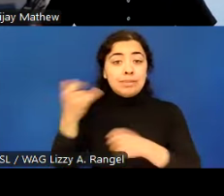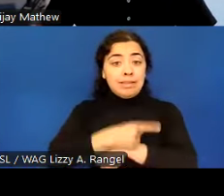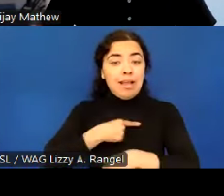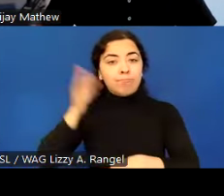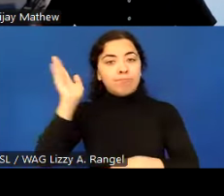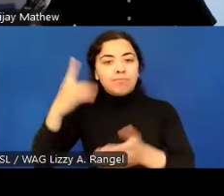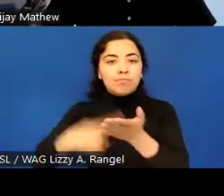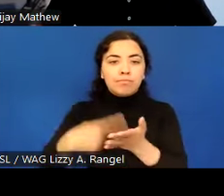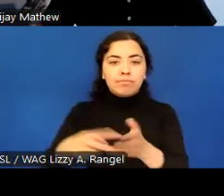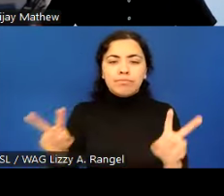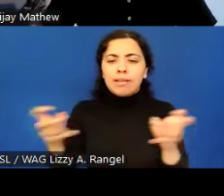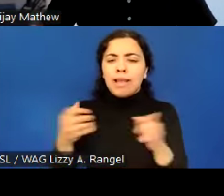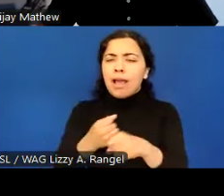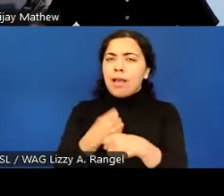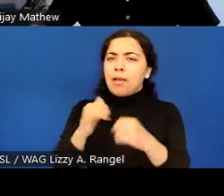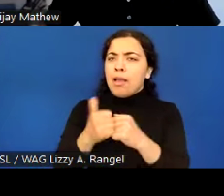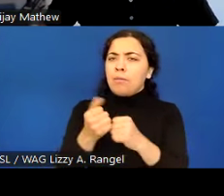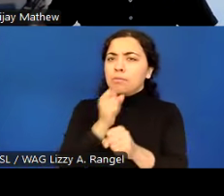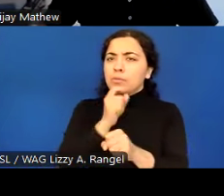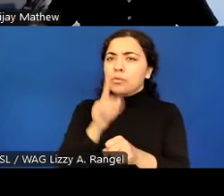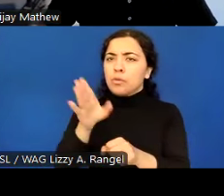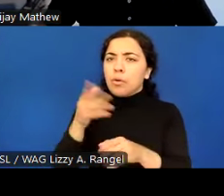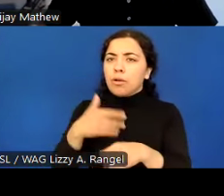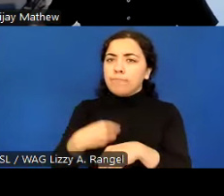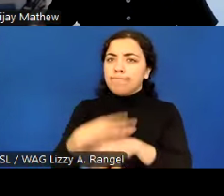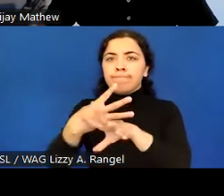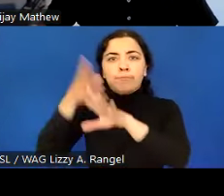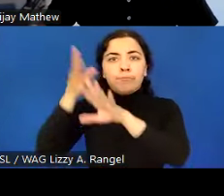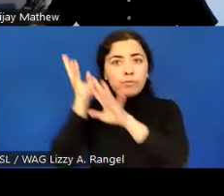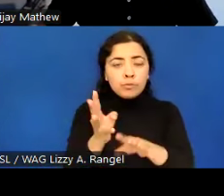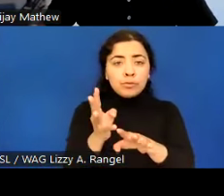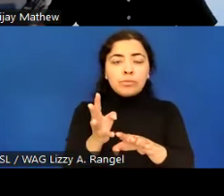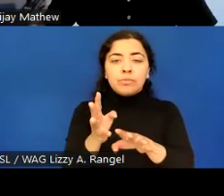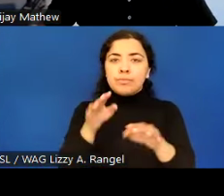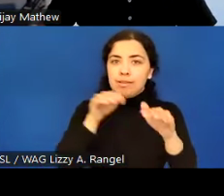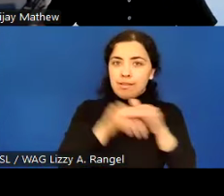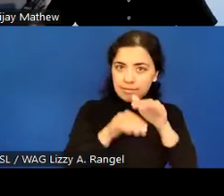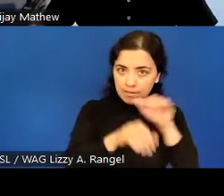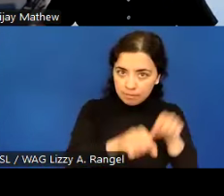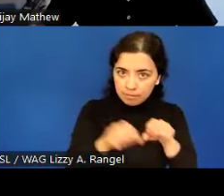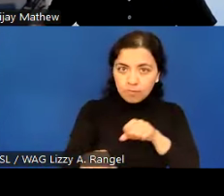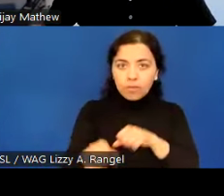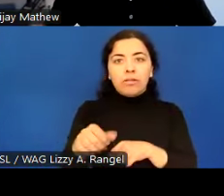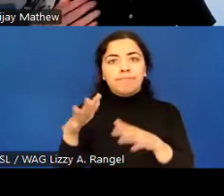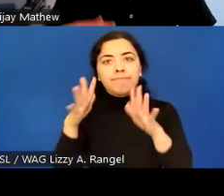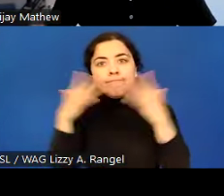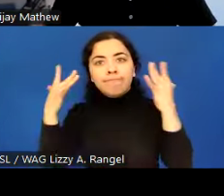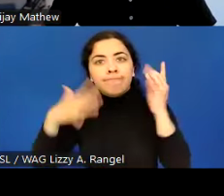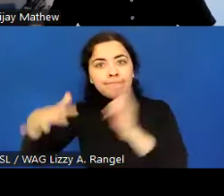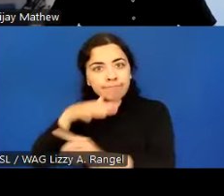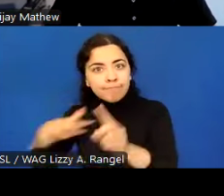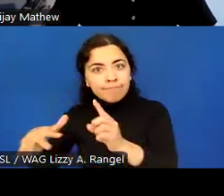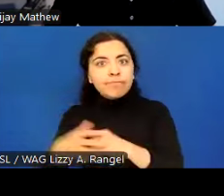produce a livestreaming event that is accessible green and open source. My visual description is